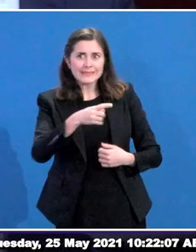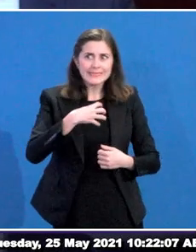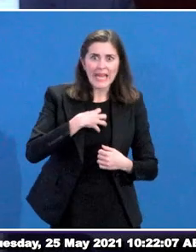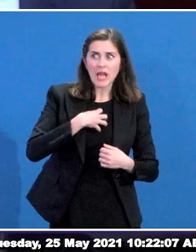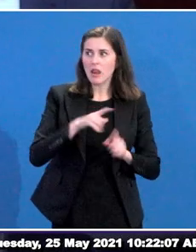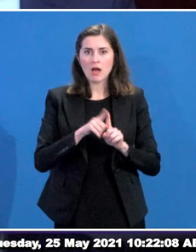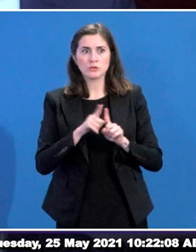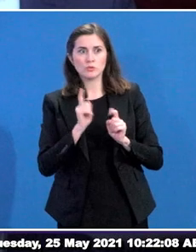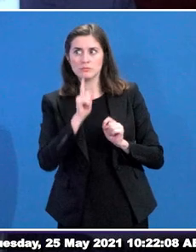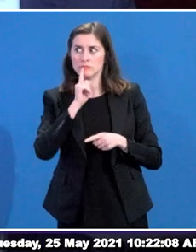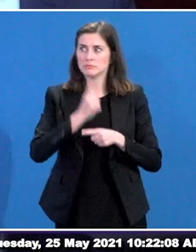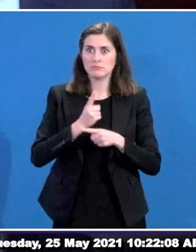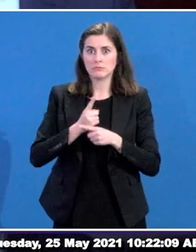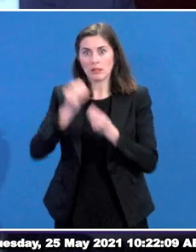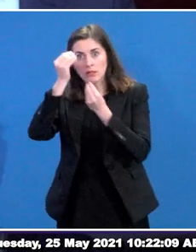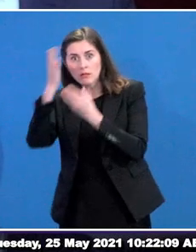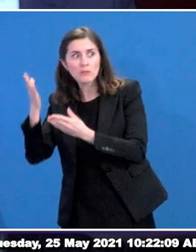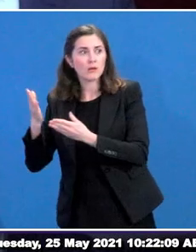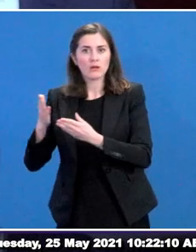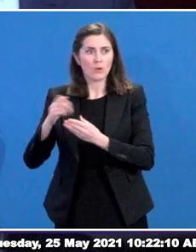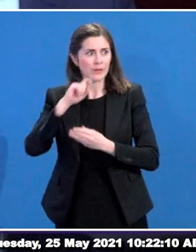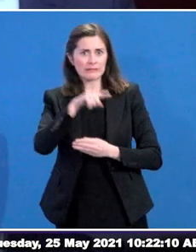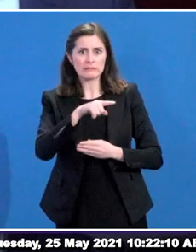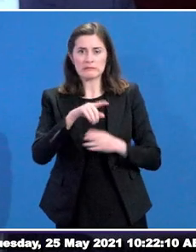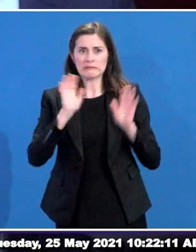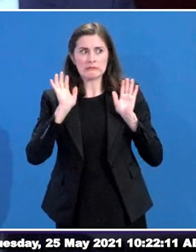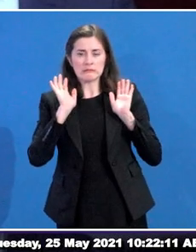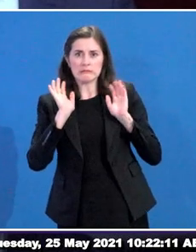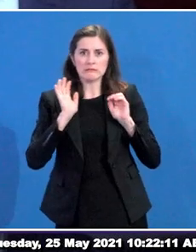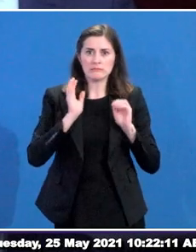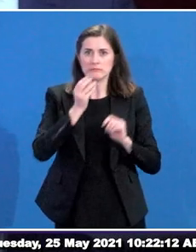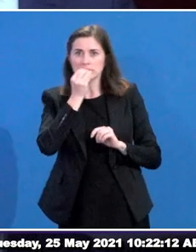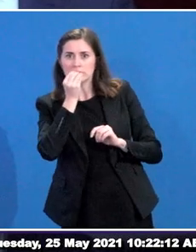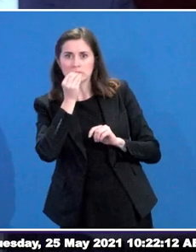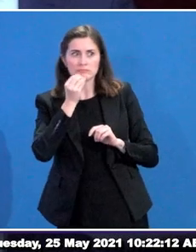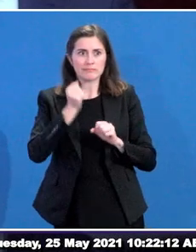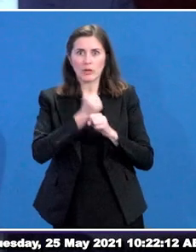or perpetuating this culture of fear and blame.